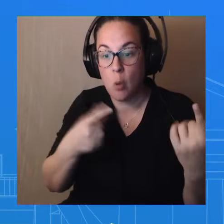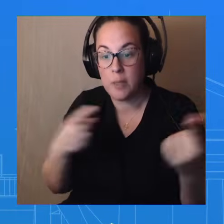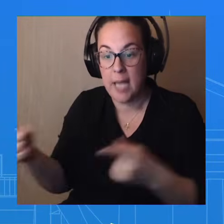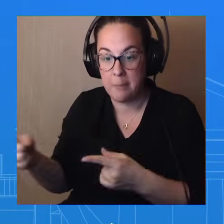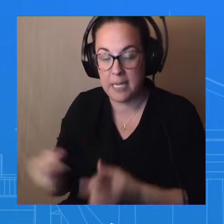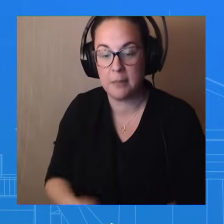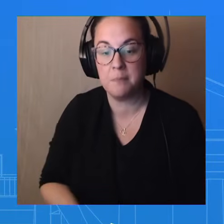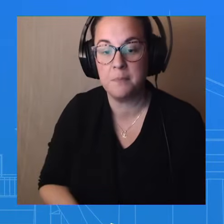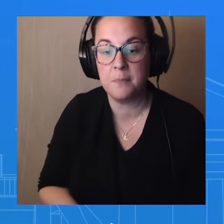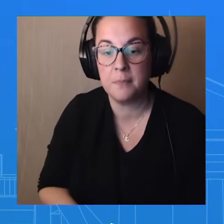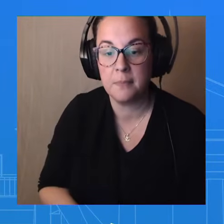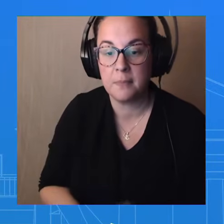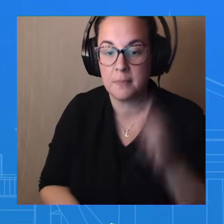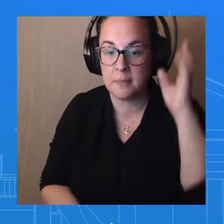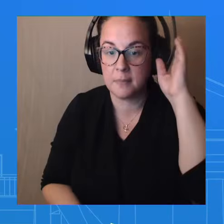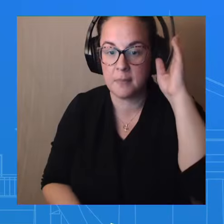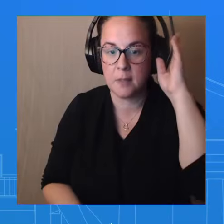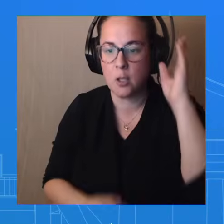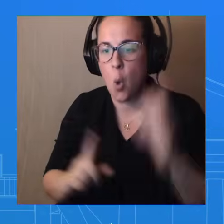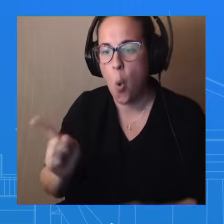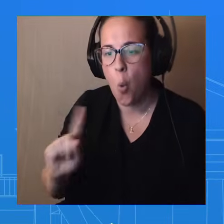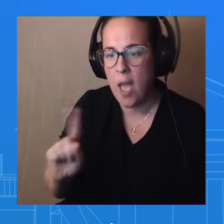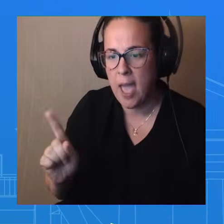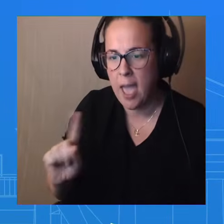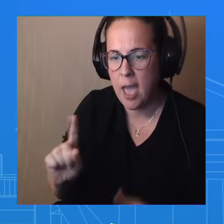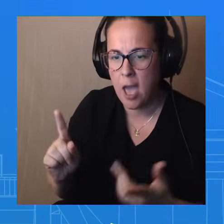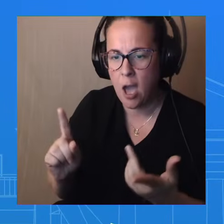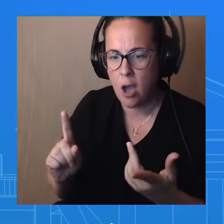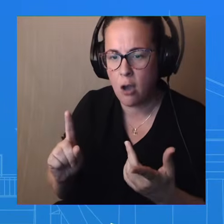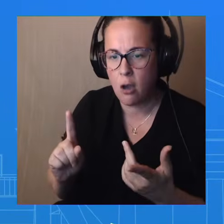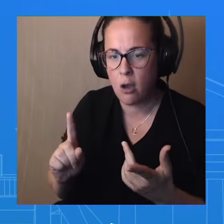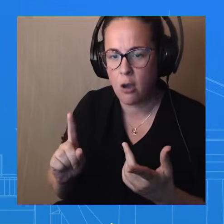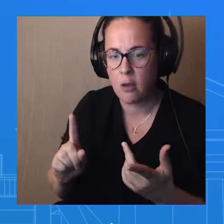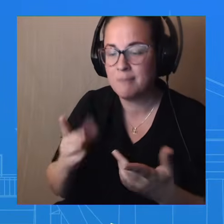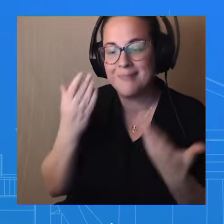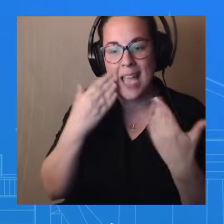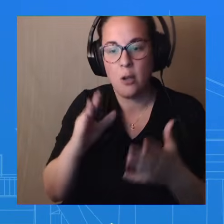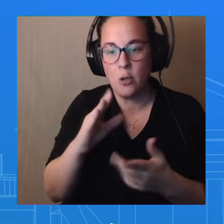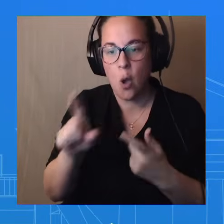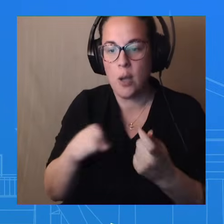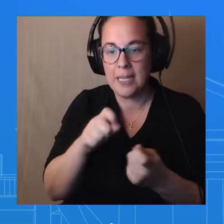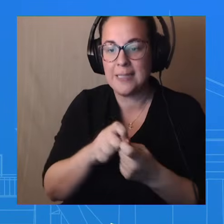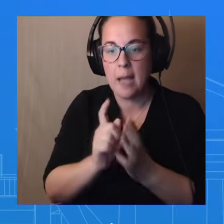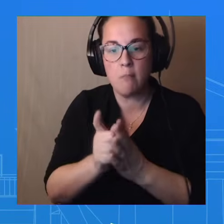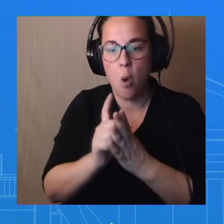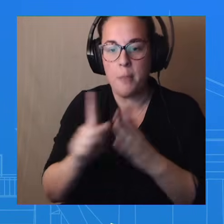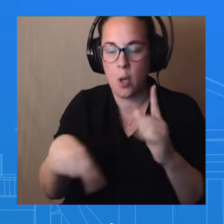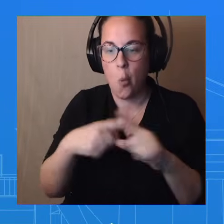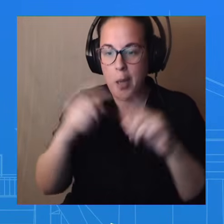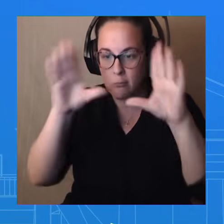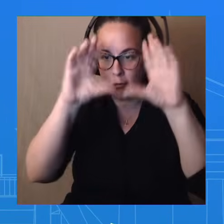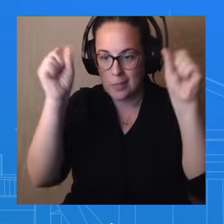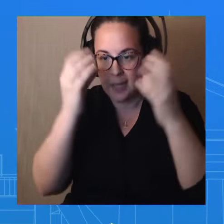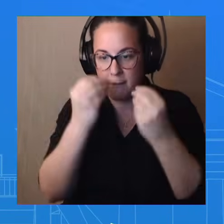Or did -- was it after -- Mr. Kirby: I honestly don't know the exact moment at which the President was informed, but he was briefed on the incident.